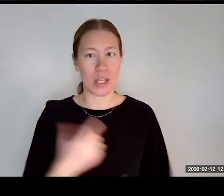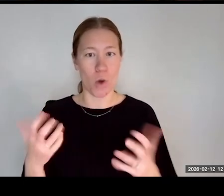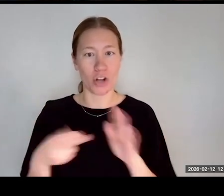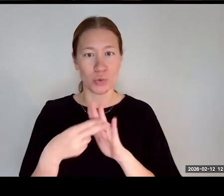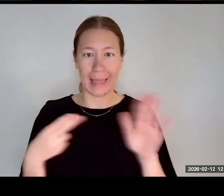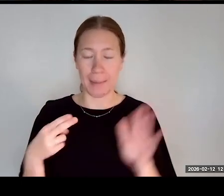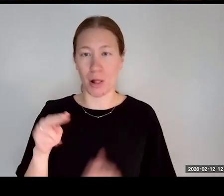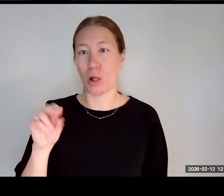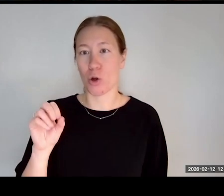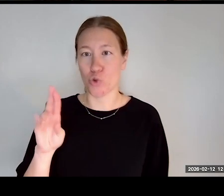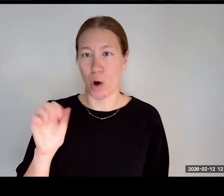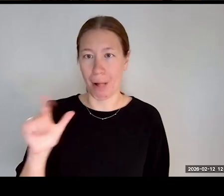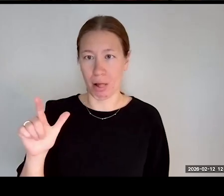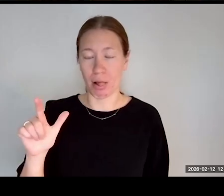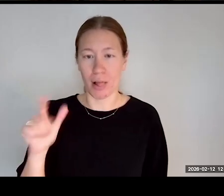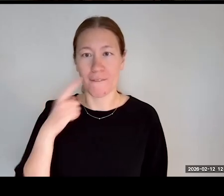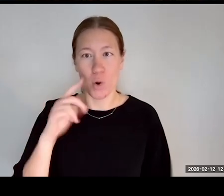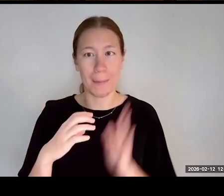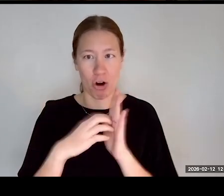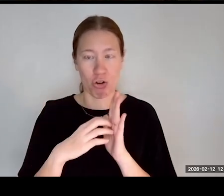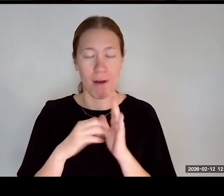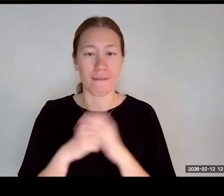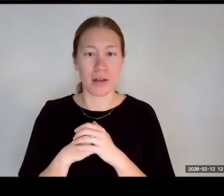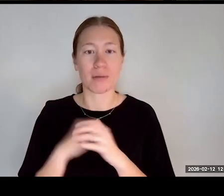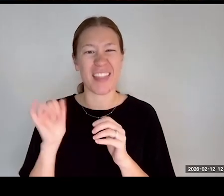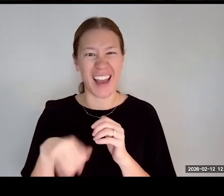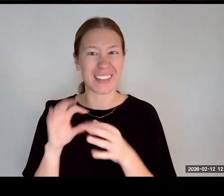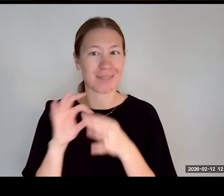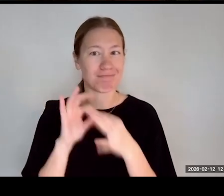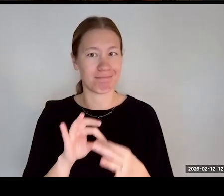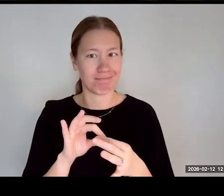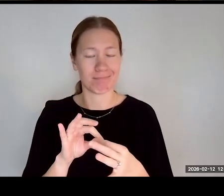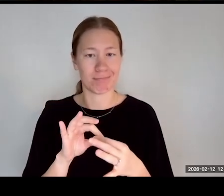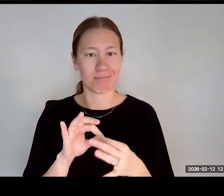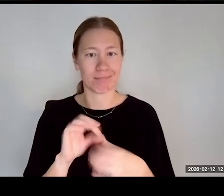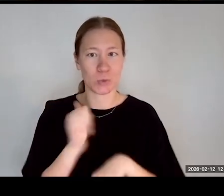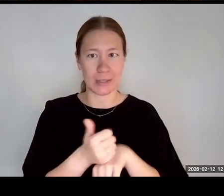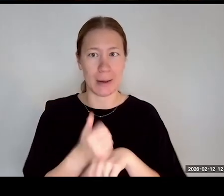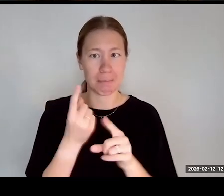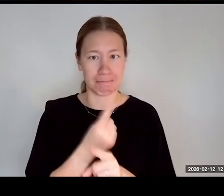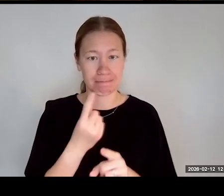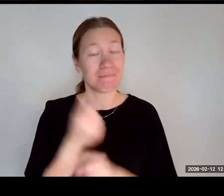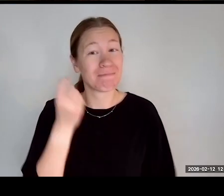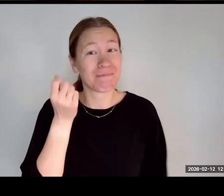This is affiliated with a paragraph element. However, what's going to happen is if I update this to normal,